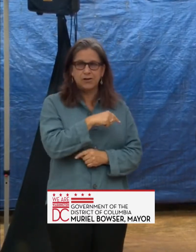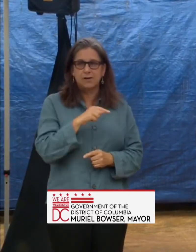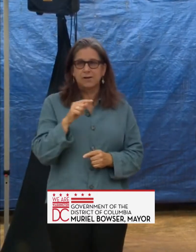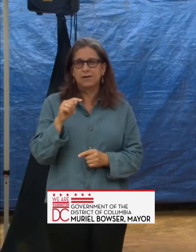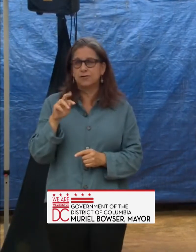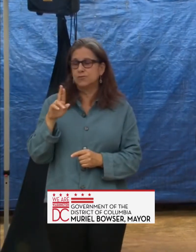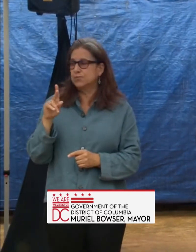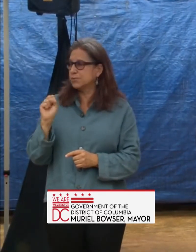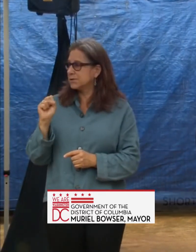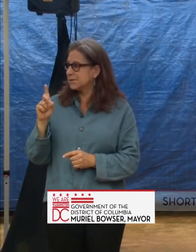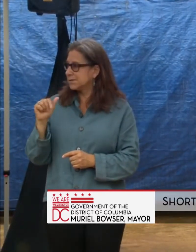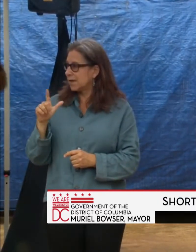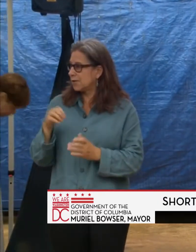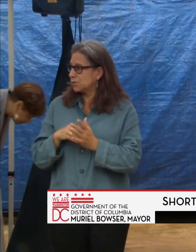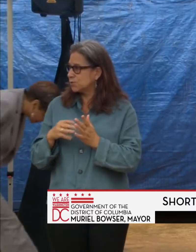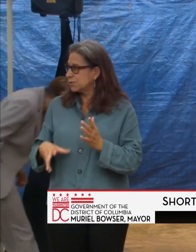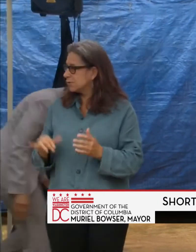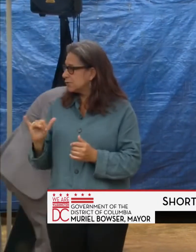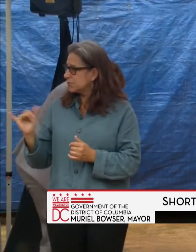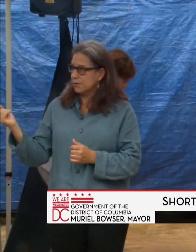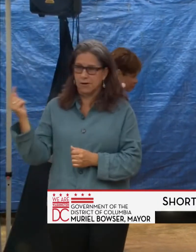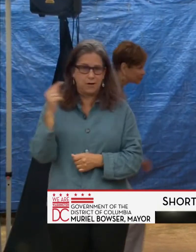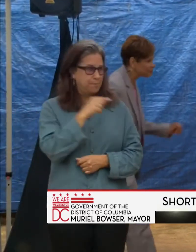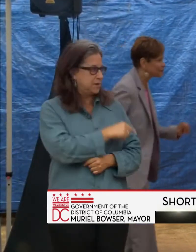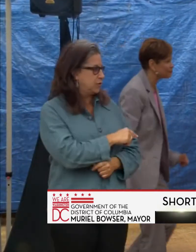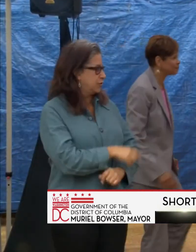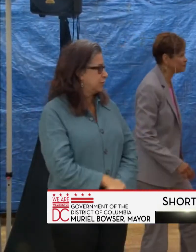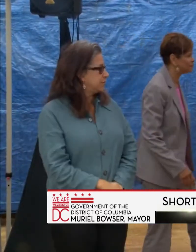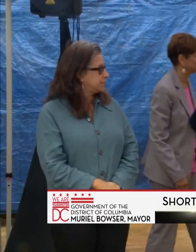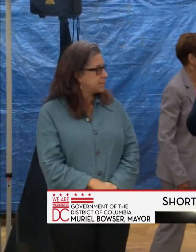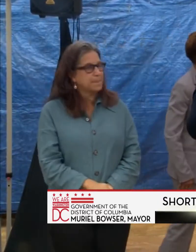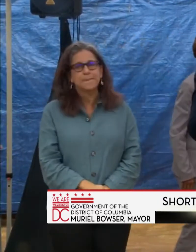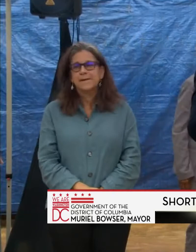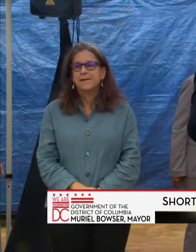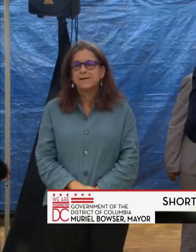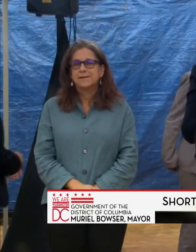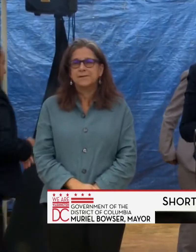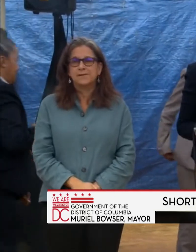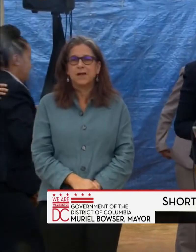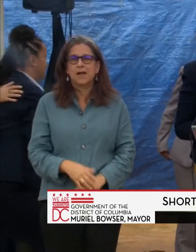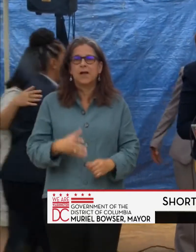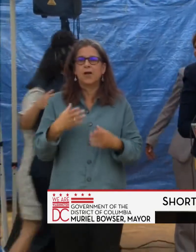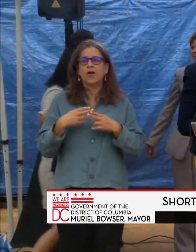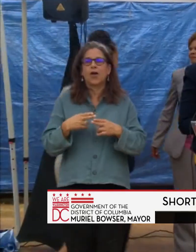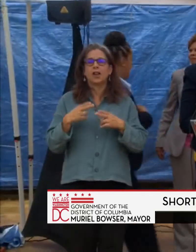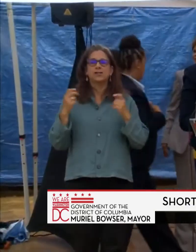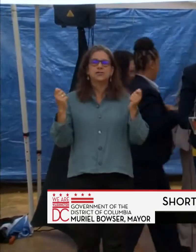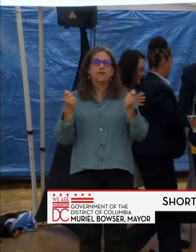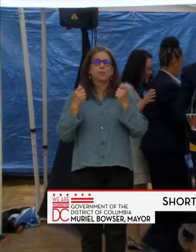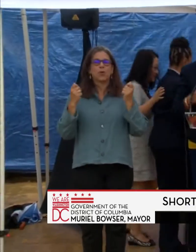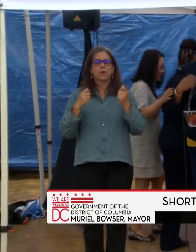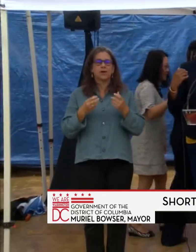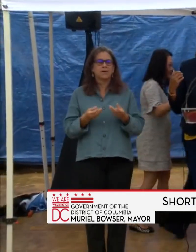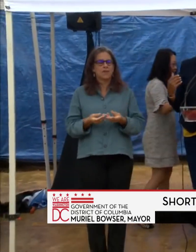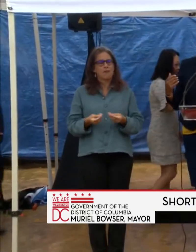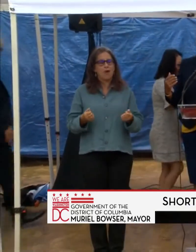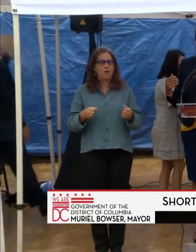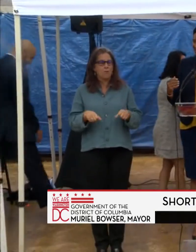WE ARE GOING TO DO WHAT IS CALLED A CEREMONIAL GROUNDBREAKING, YOUNG PEOPLE. SO SOME SAND.